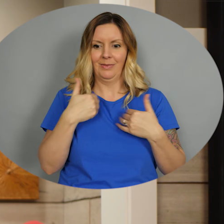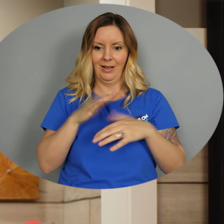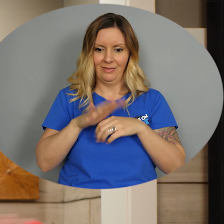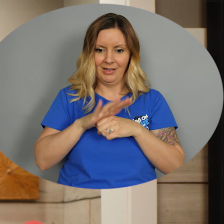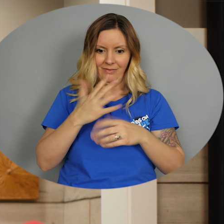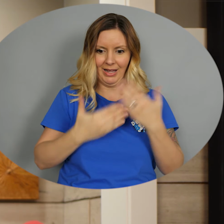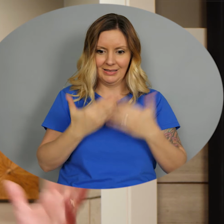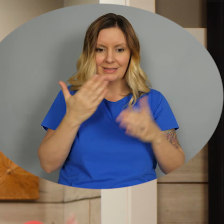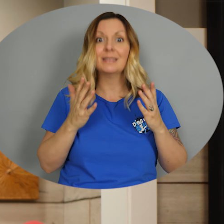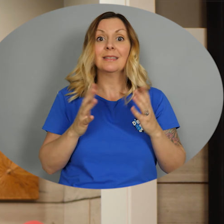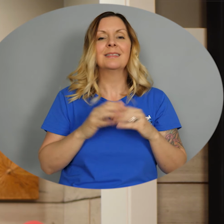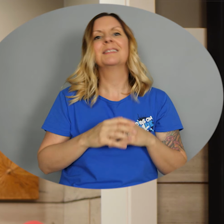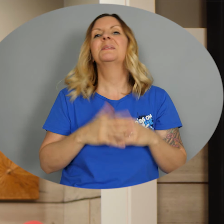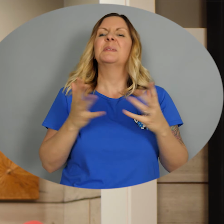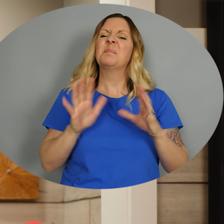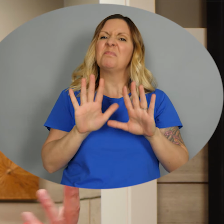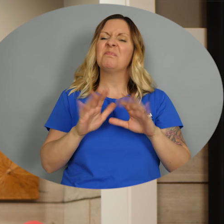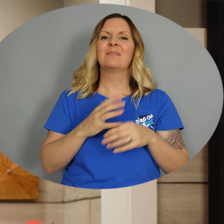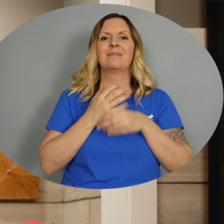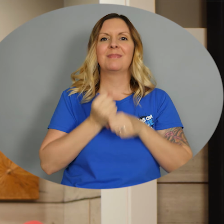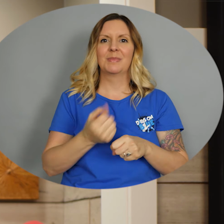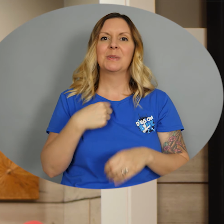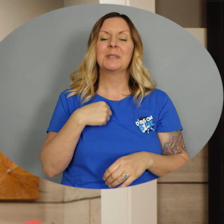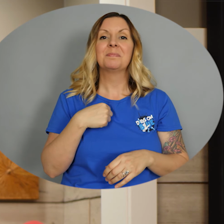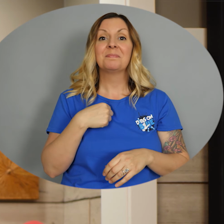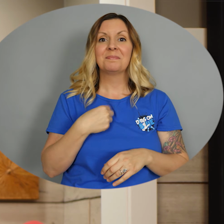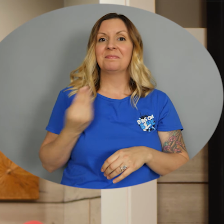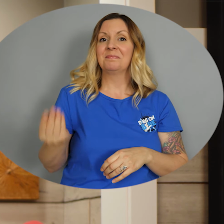I don’t because I don’t have enough hands to pretend that I’m 5 people, so just trust